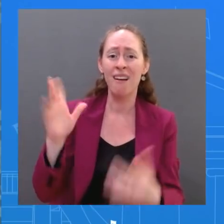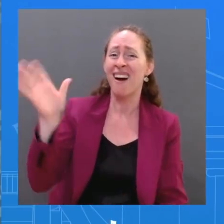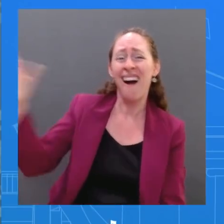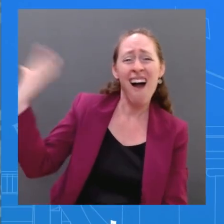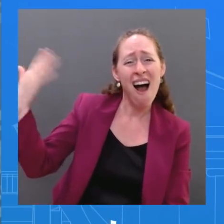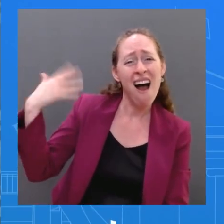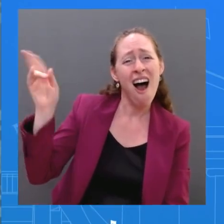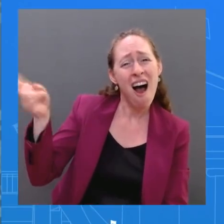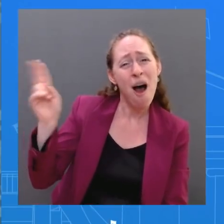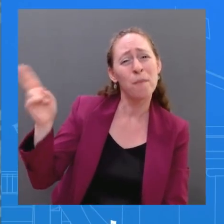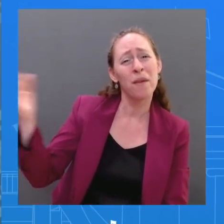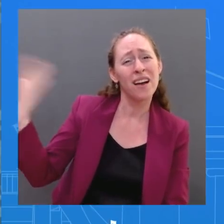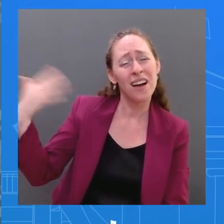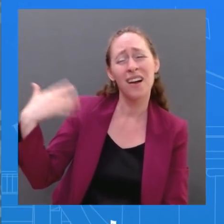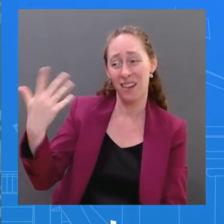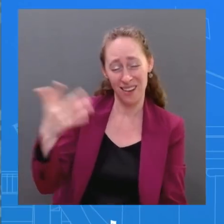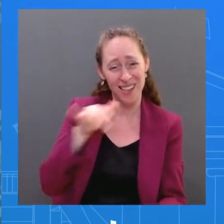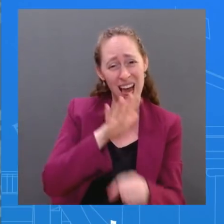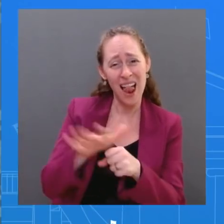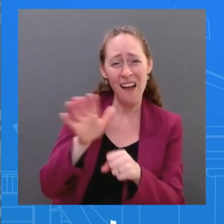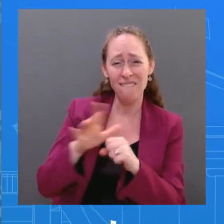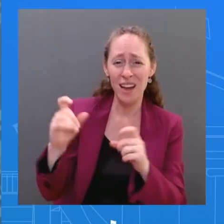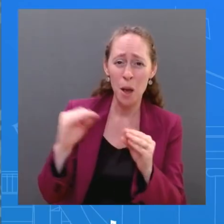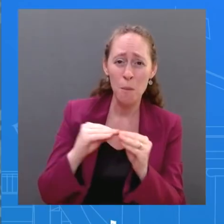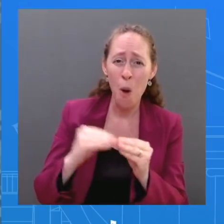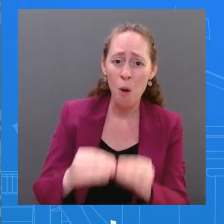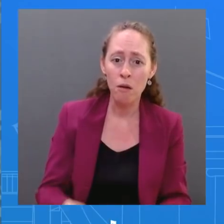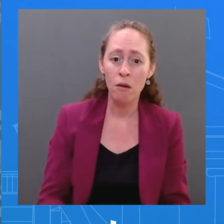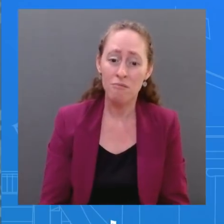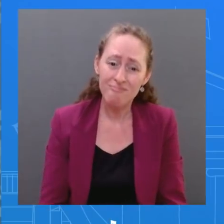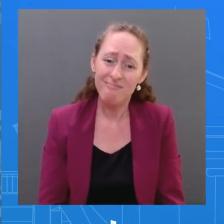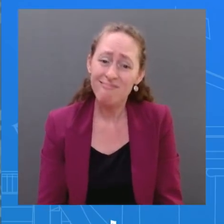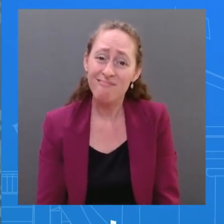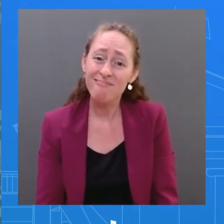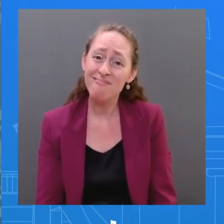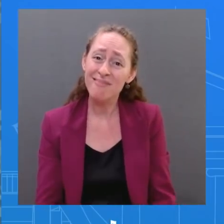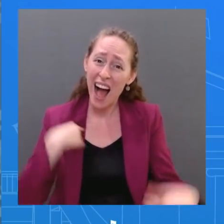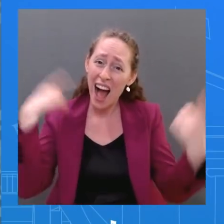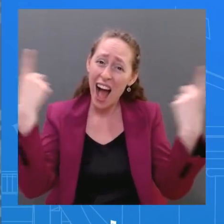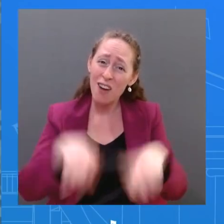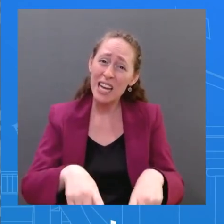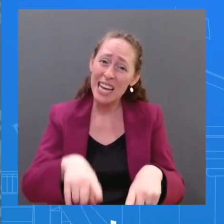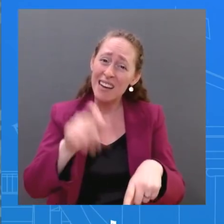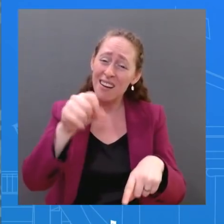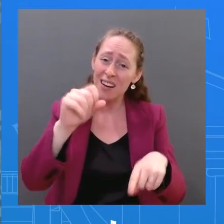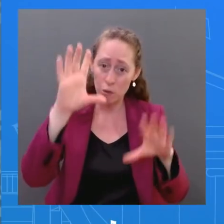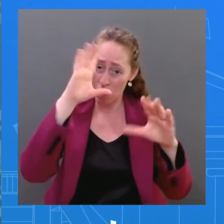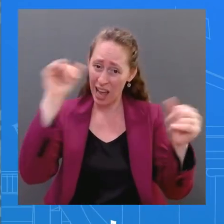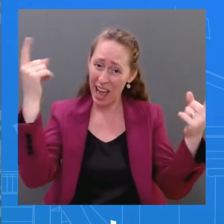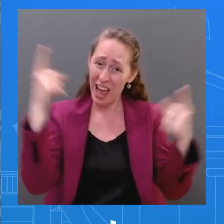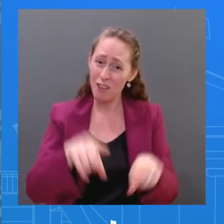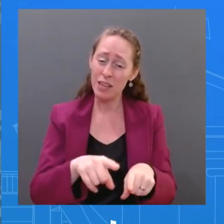the bipartisan gun reform legislation that he signed into law right before he left for Europe,